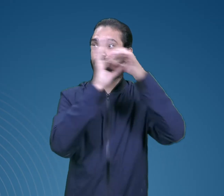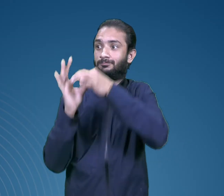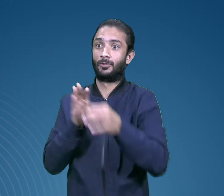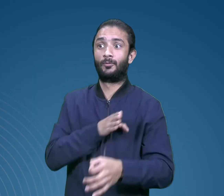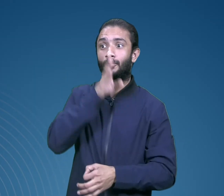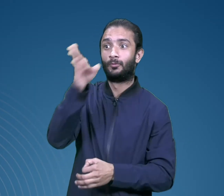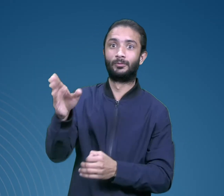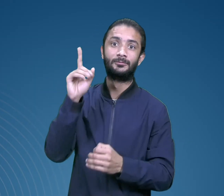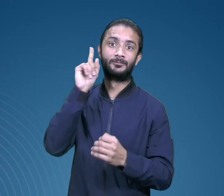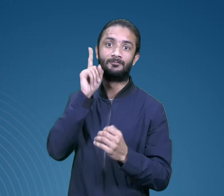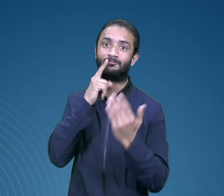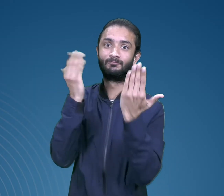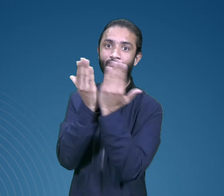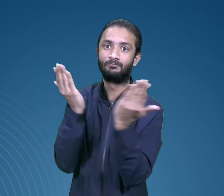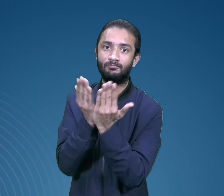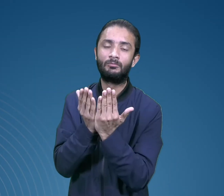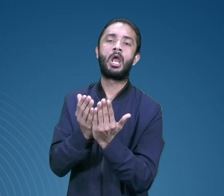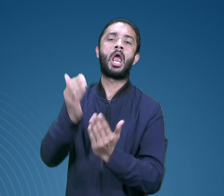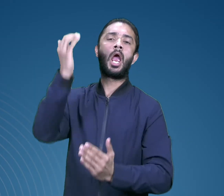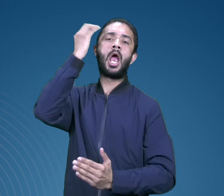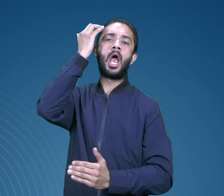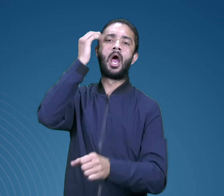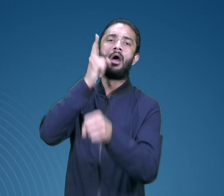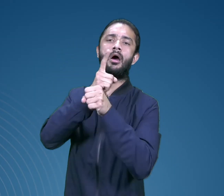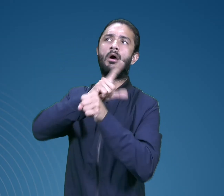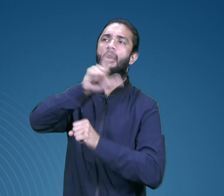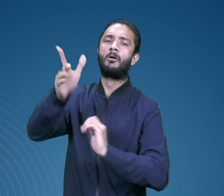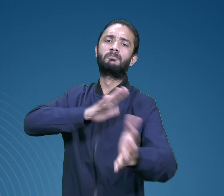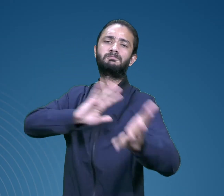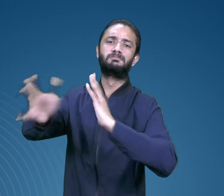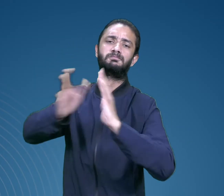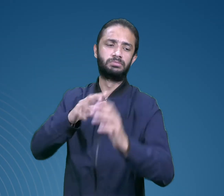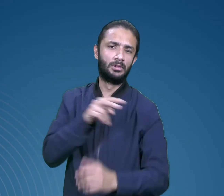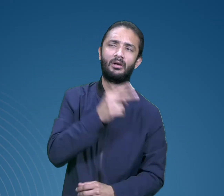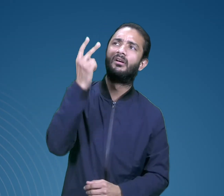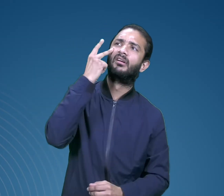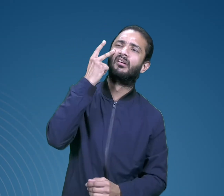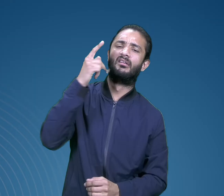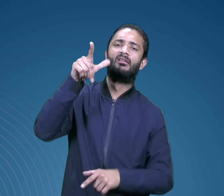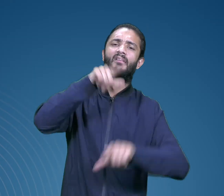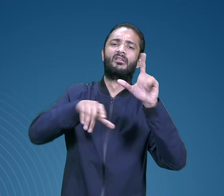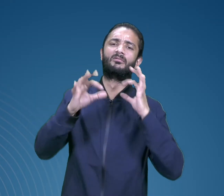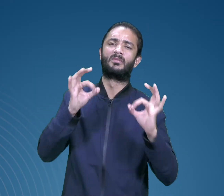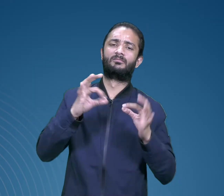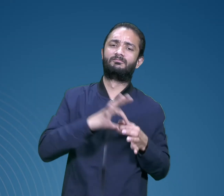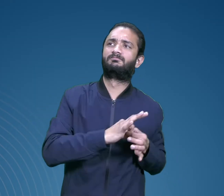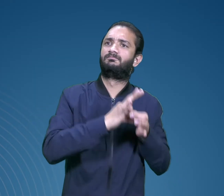Having a strong first language ensures that deaf children perform well in schools and